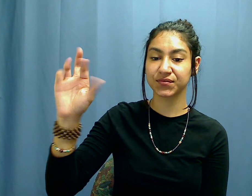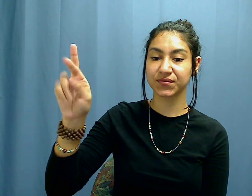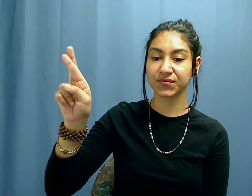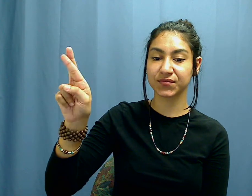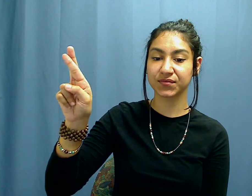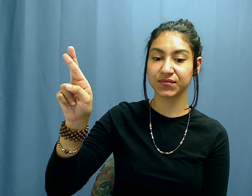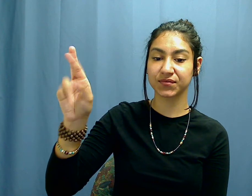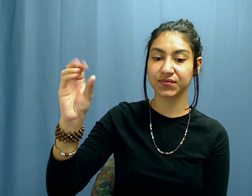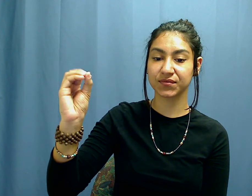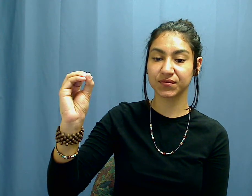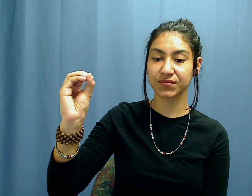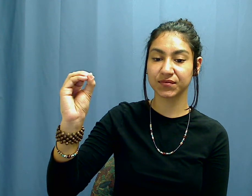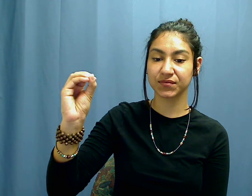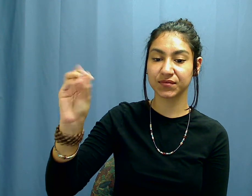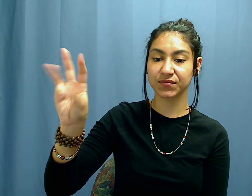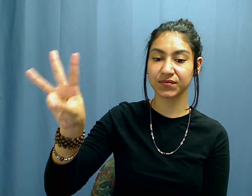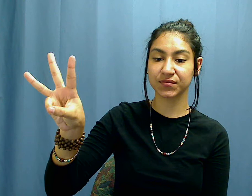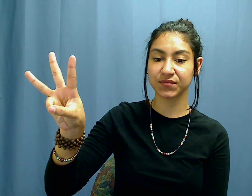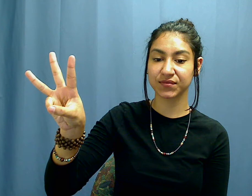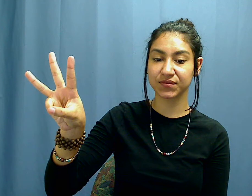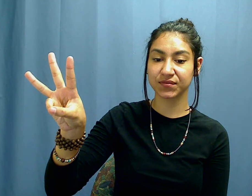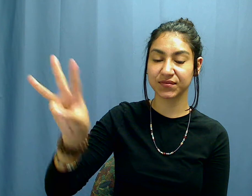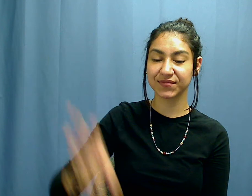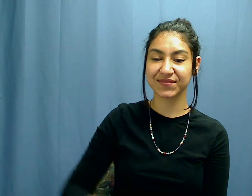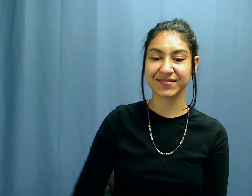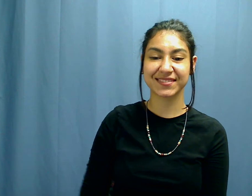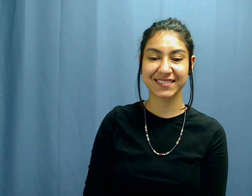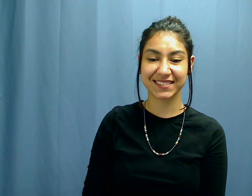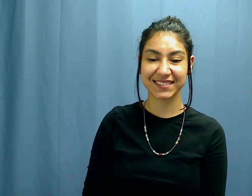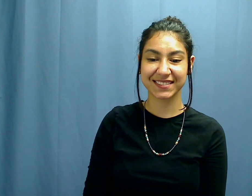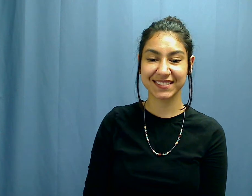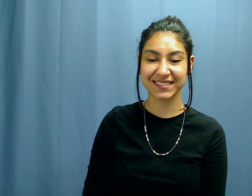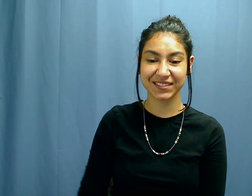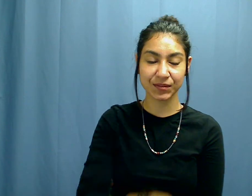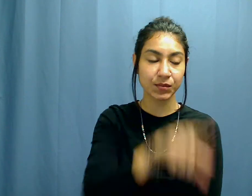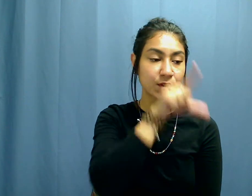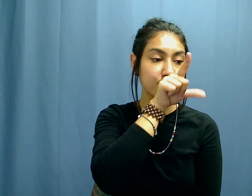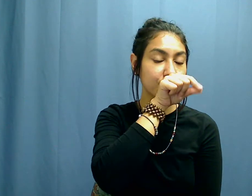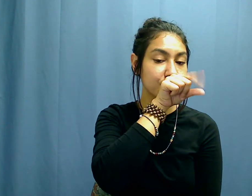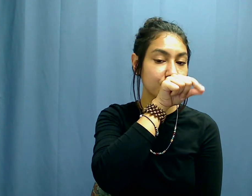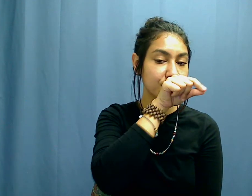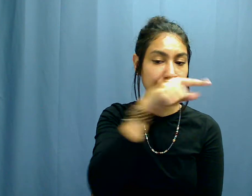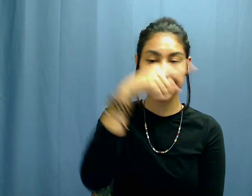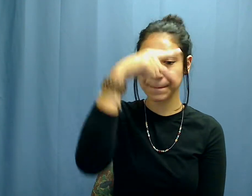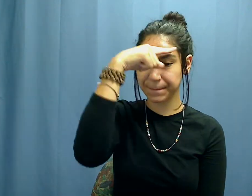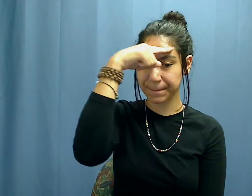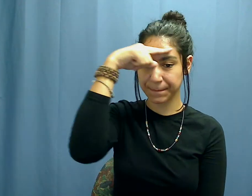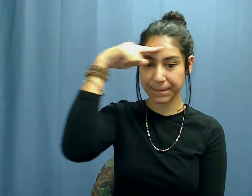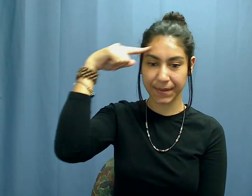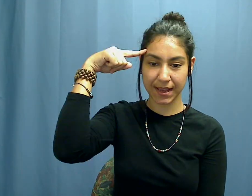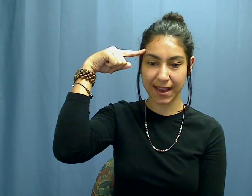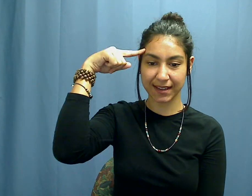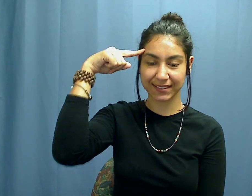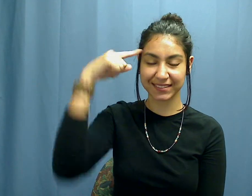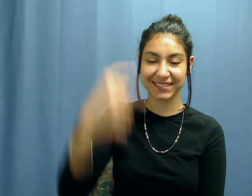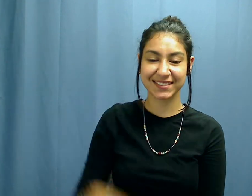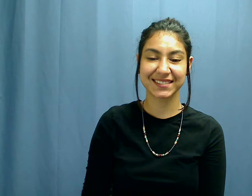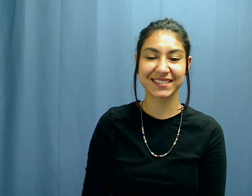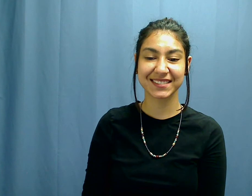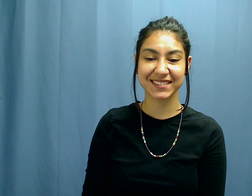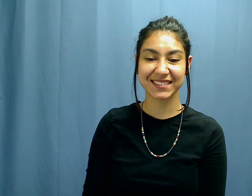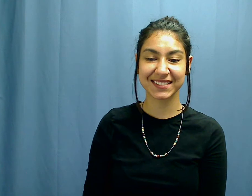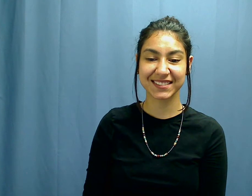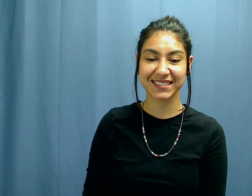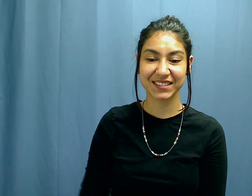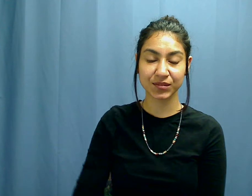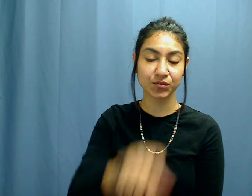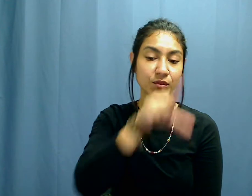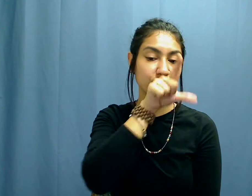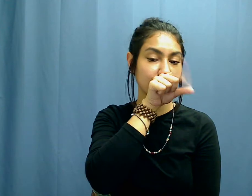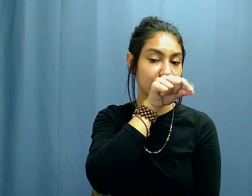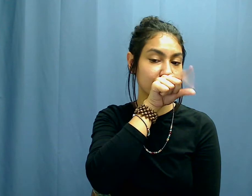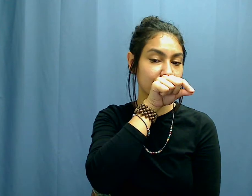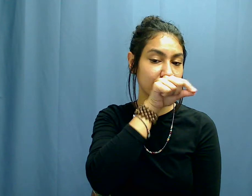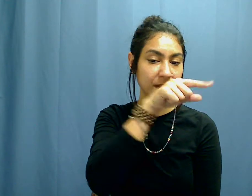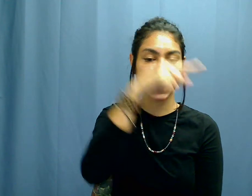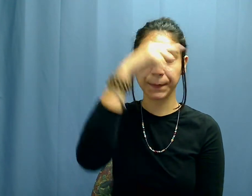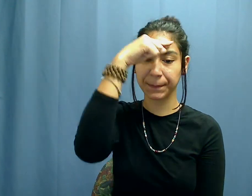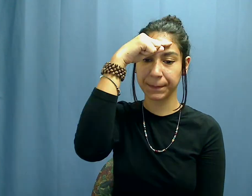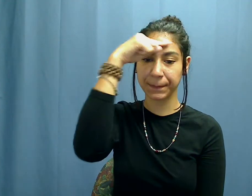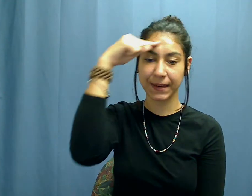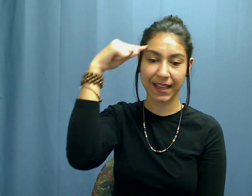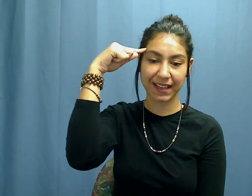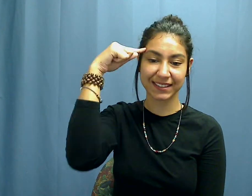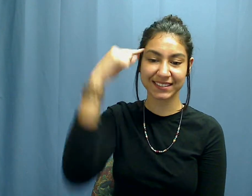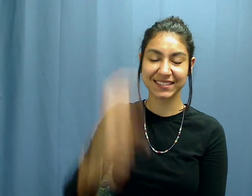Crow